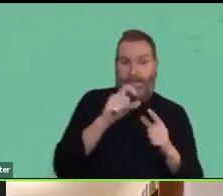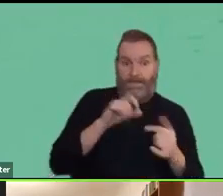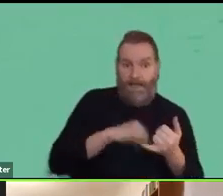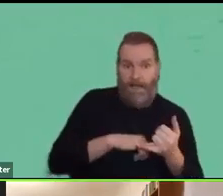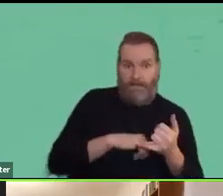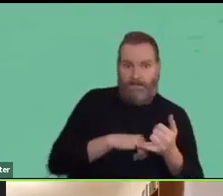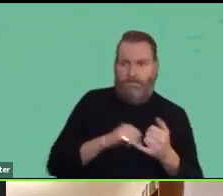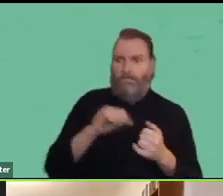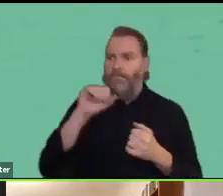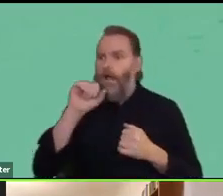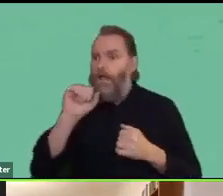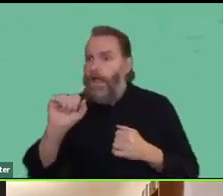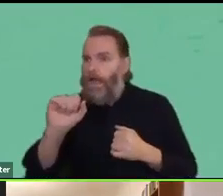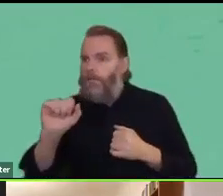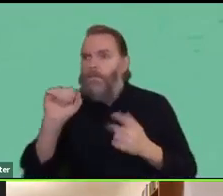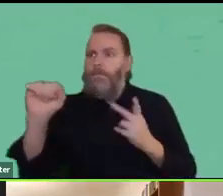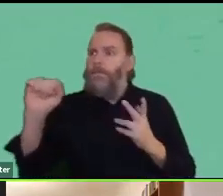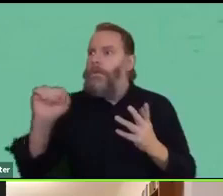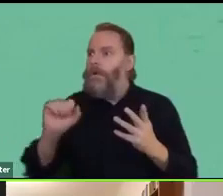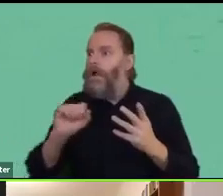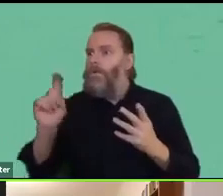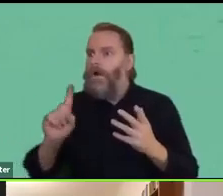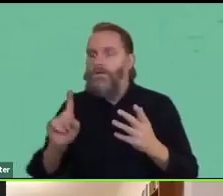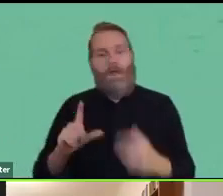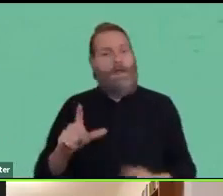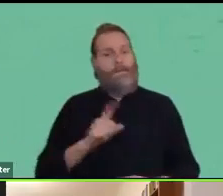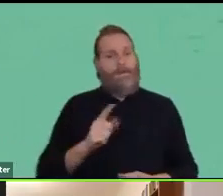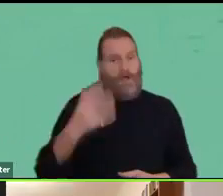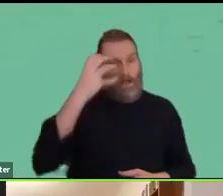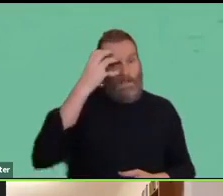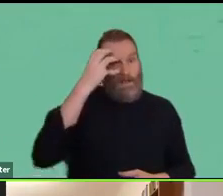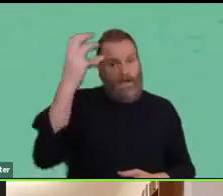us and I think the first thing we want to get across is we have a much better chance